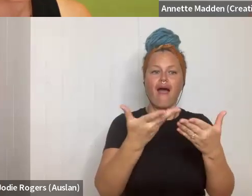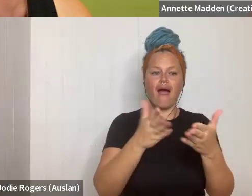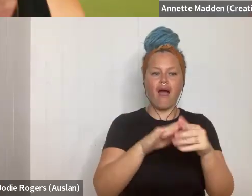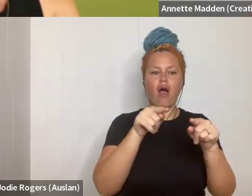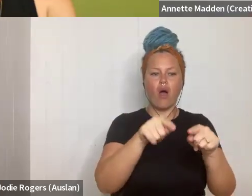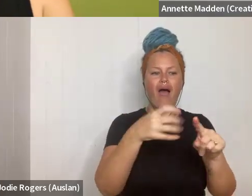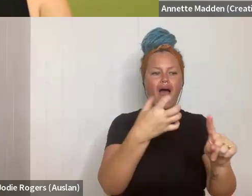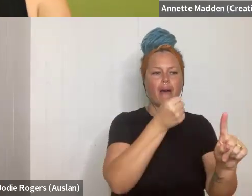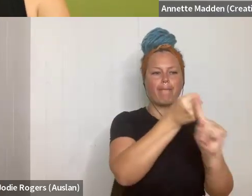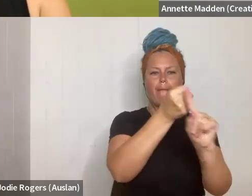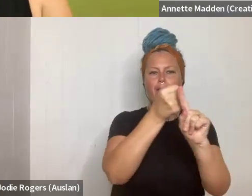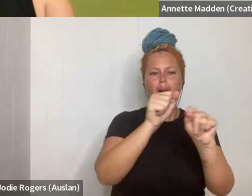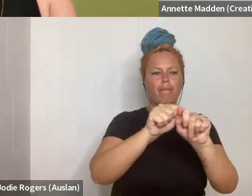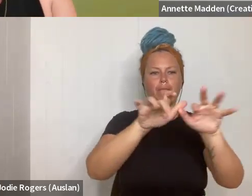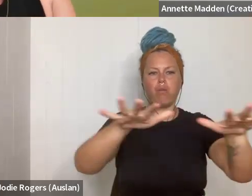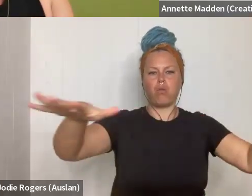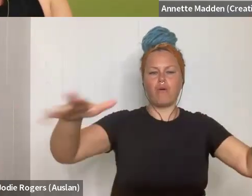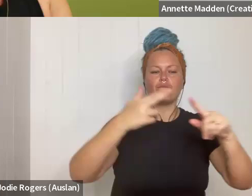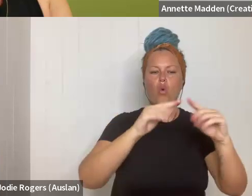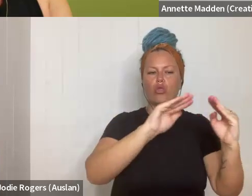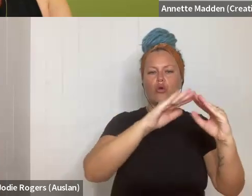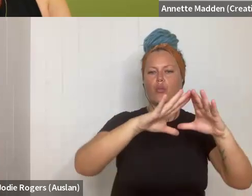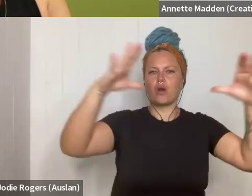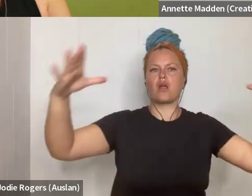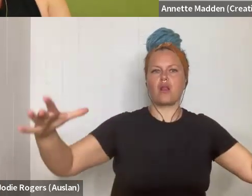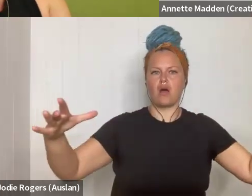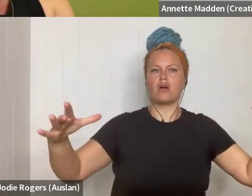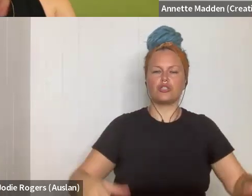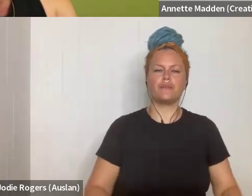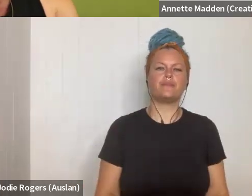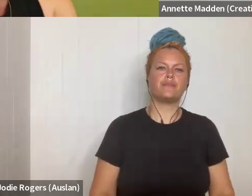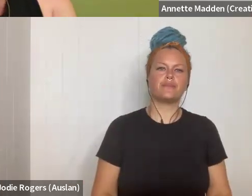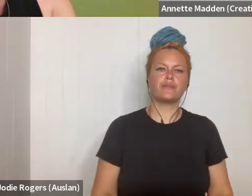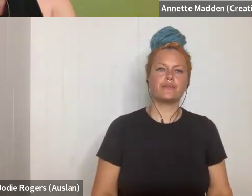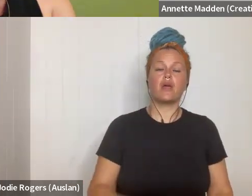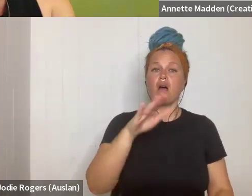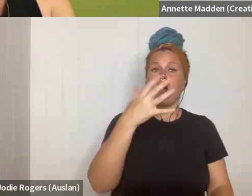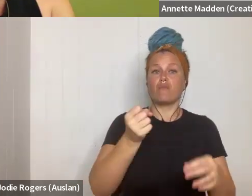looking at, in terms of considering the impact of this investment to the organisation, and